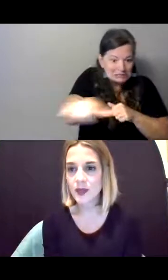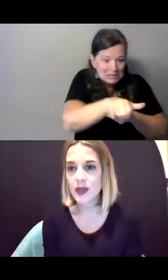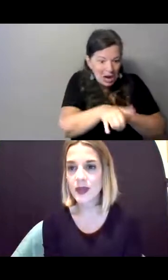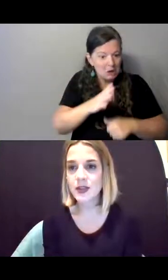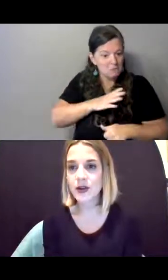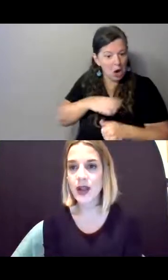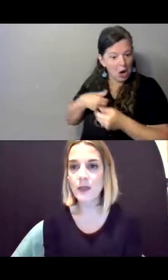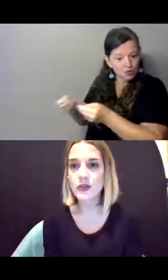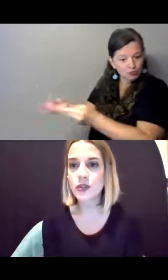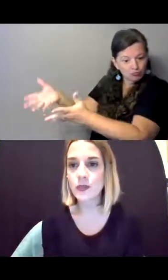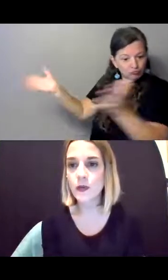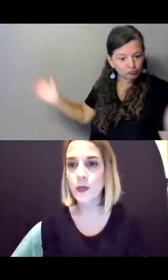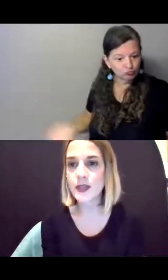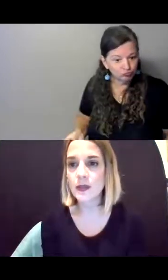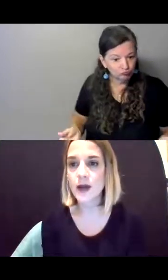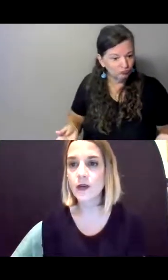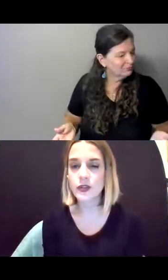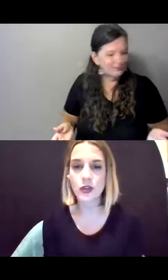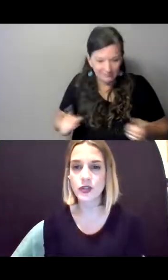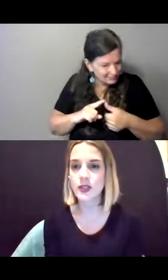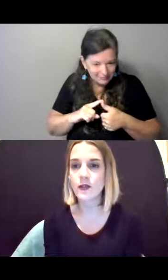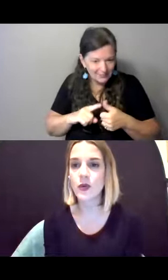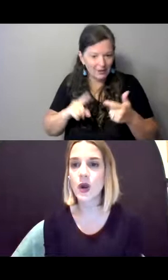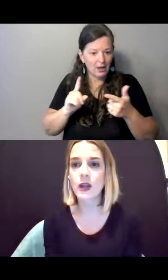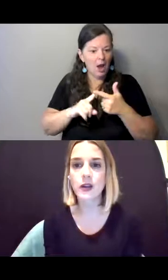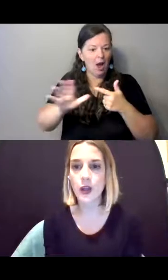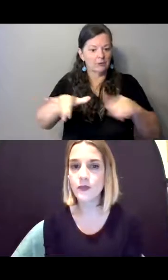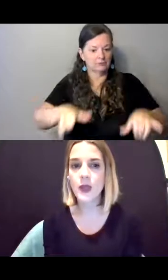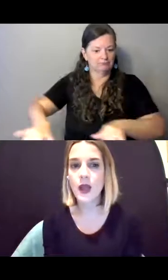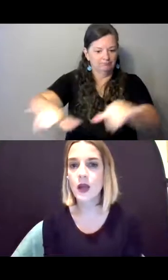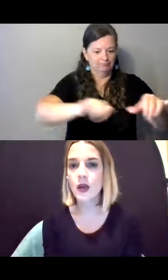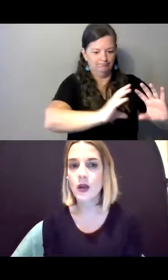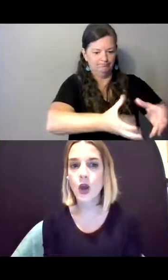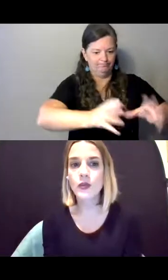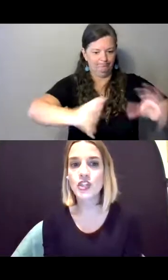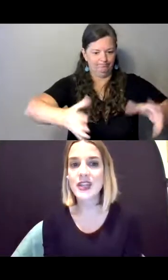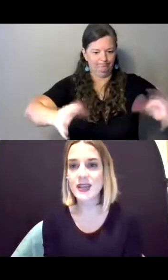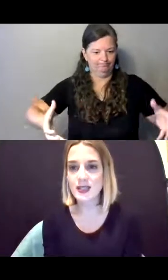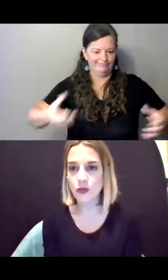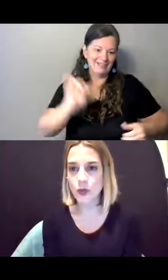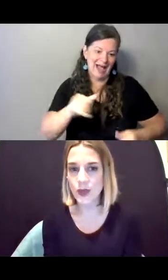because they're not able to perform on the same level. So, you just give them the work, no homogeneous grouping,